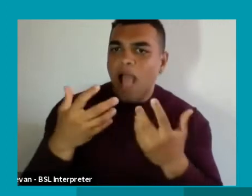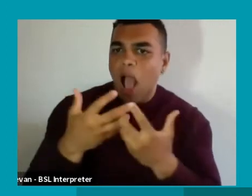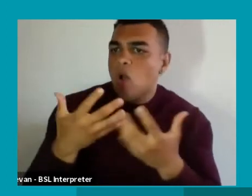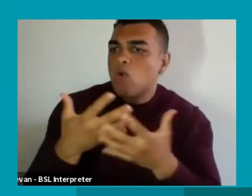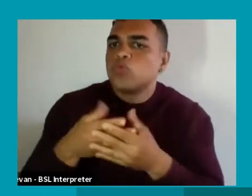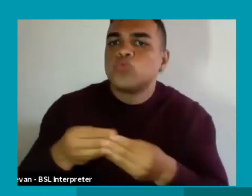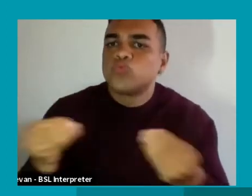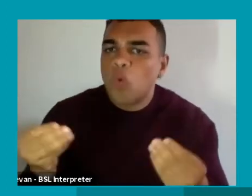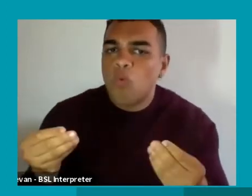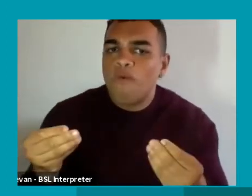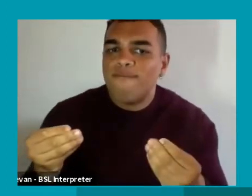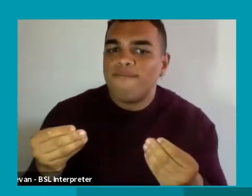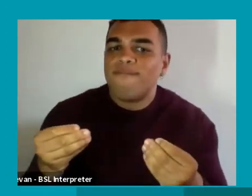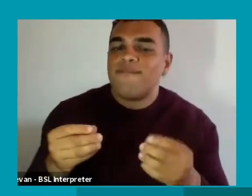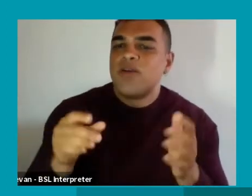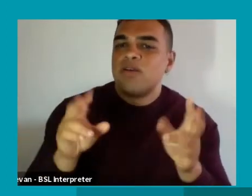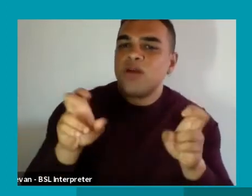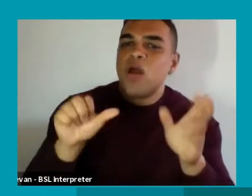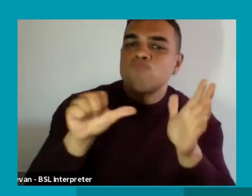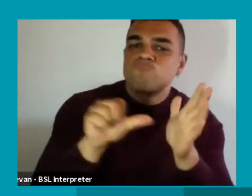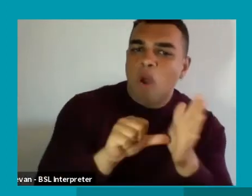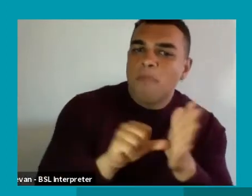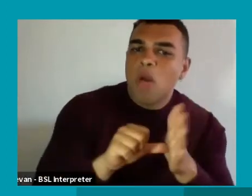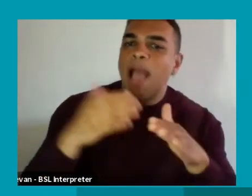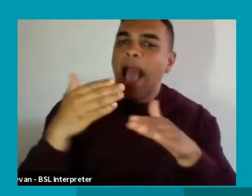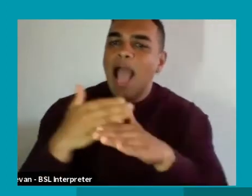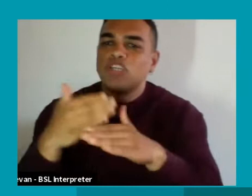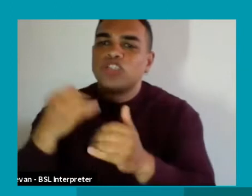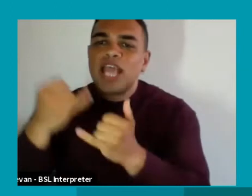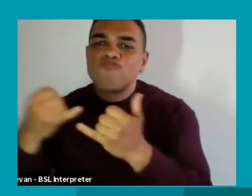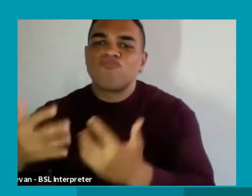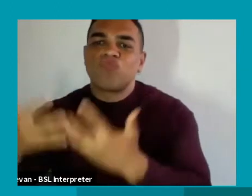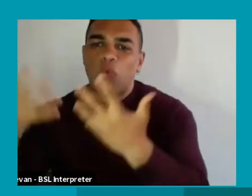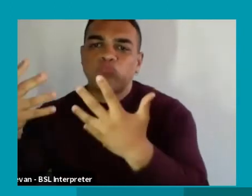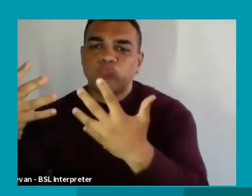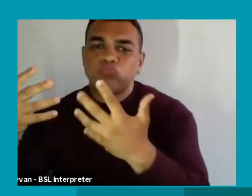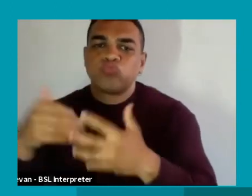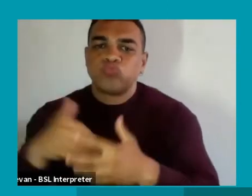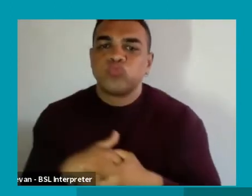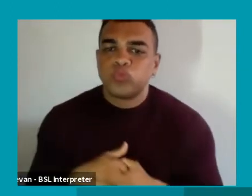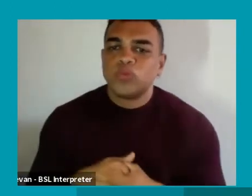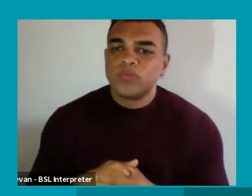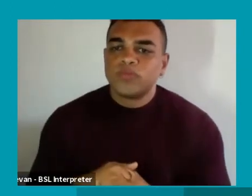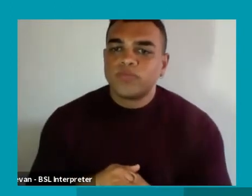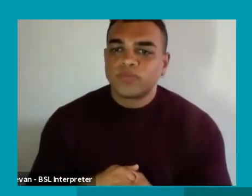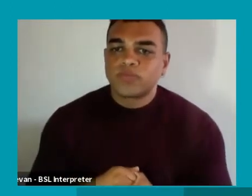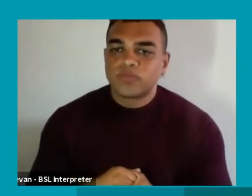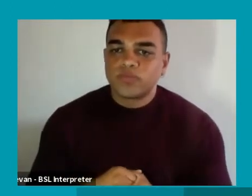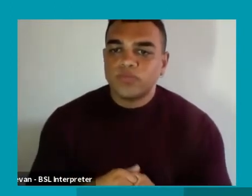as skills as verbs. There's over 200 of them. We do have an article on the Hive that lists the over 200, so I will give you something